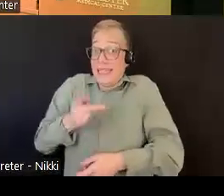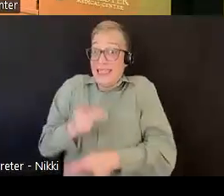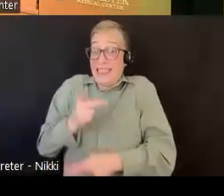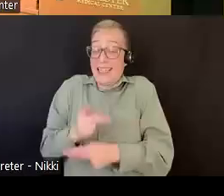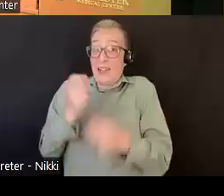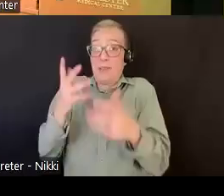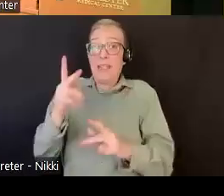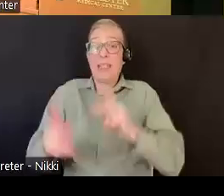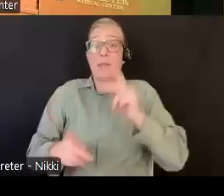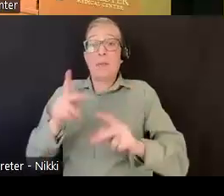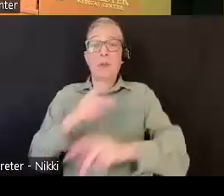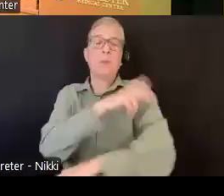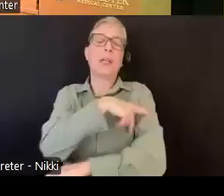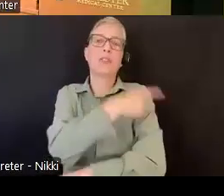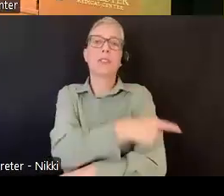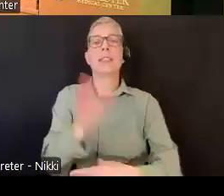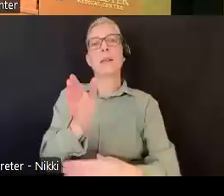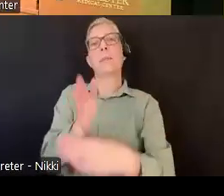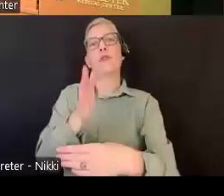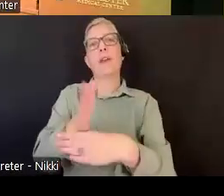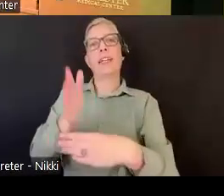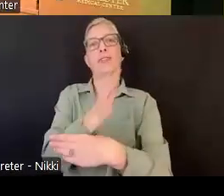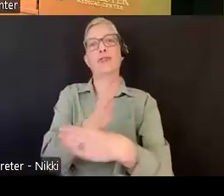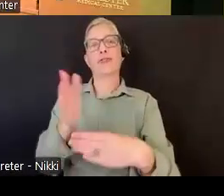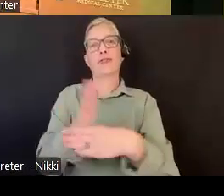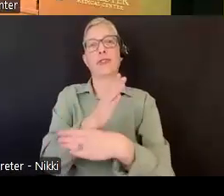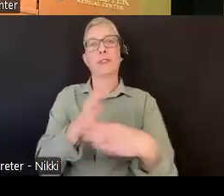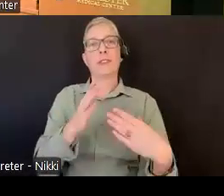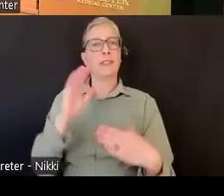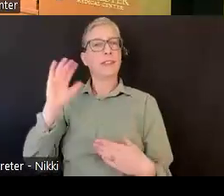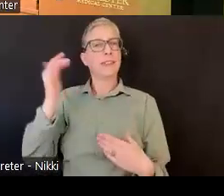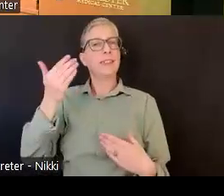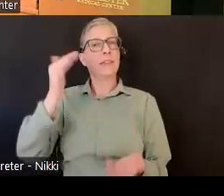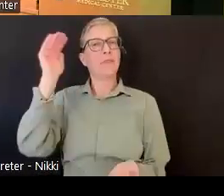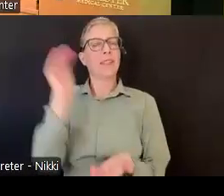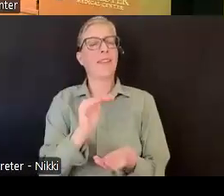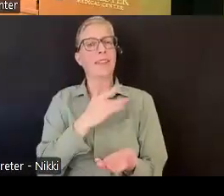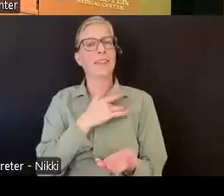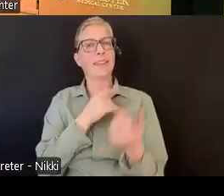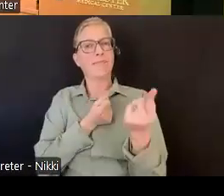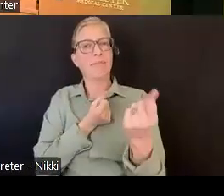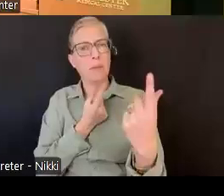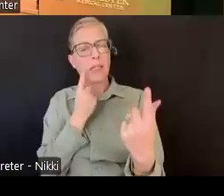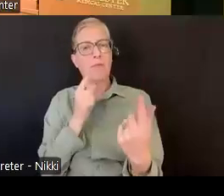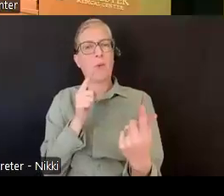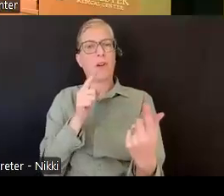less empathy it seems in society for that group of people and how do we so is it only through